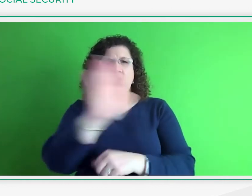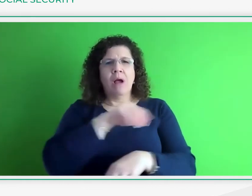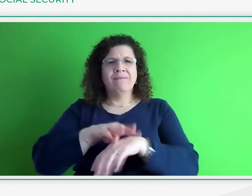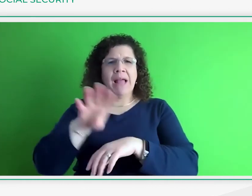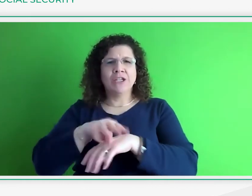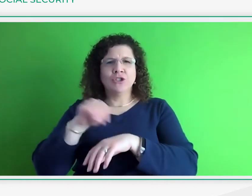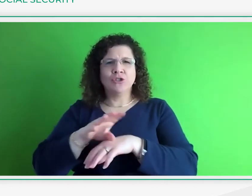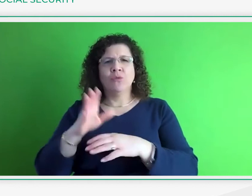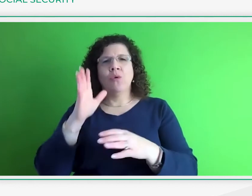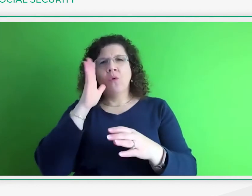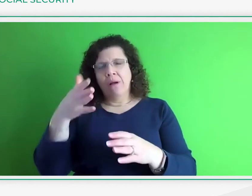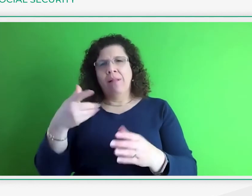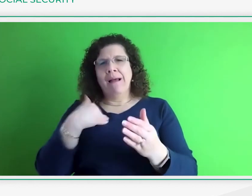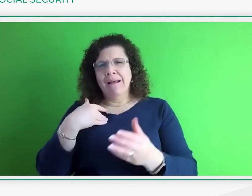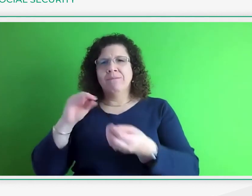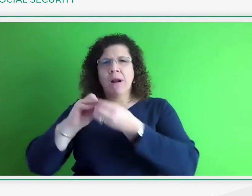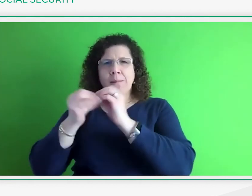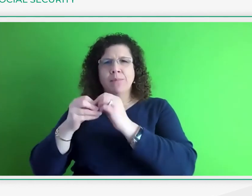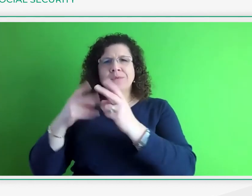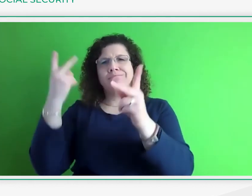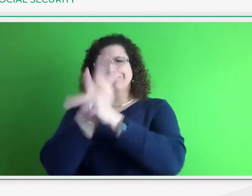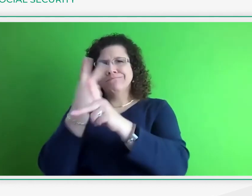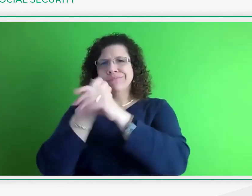You can discuss it with your financial advisor . . .